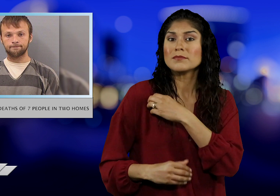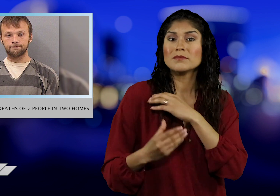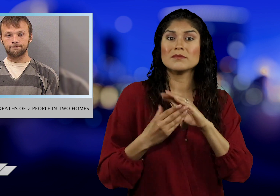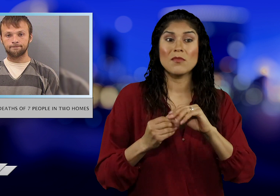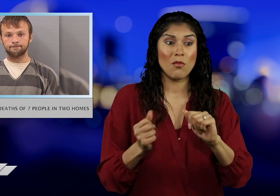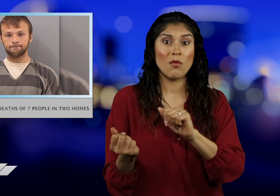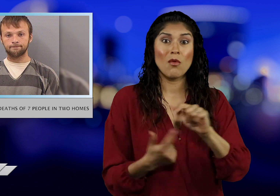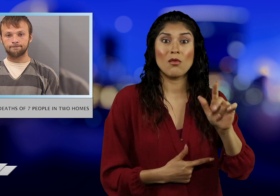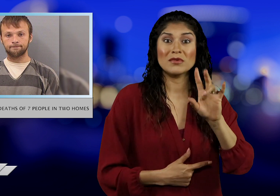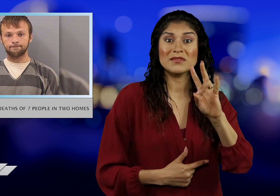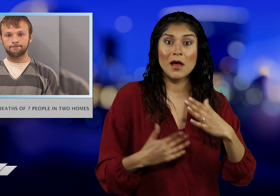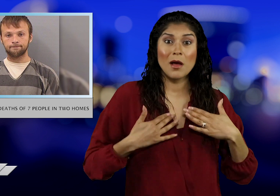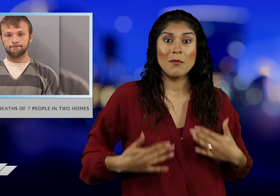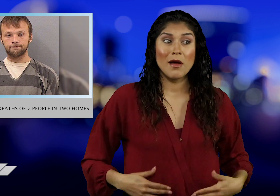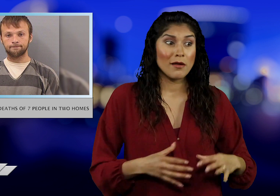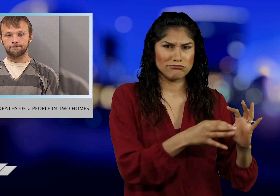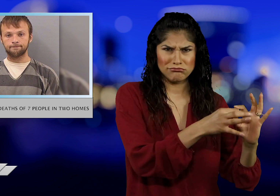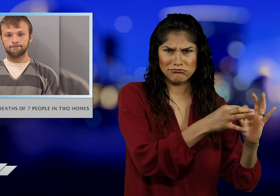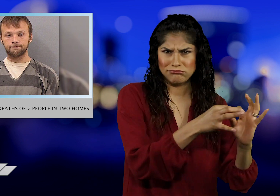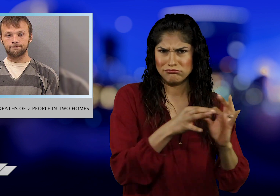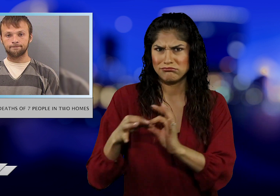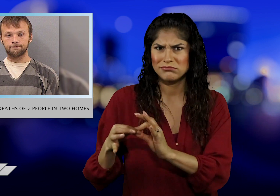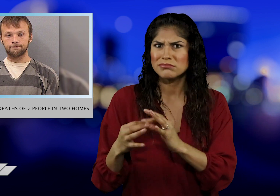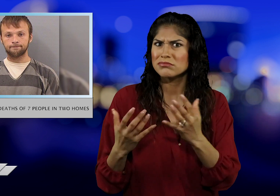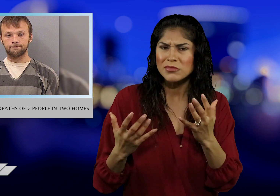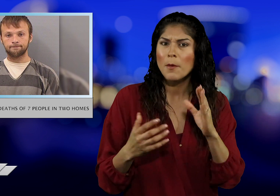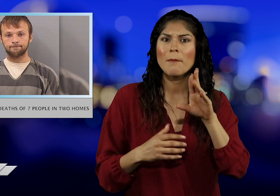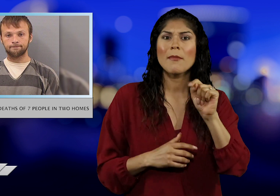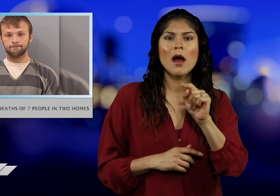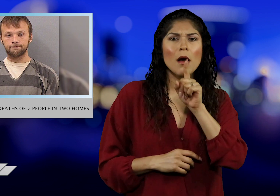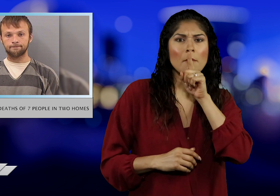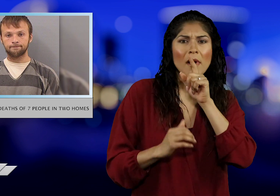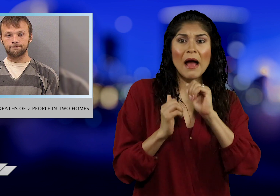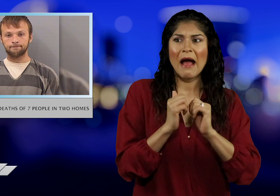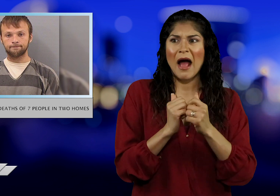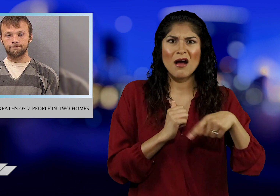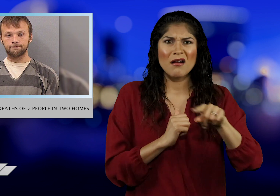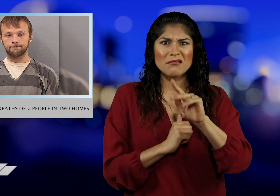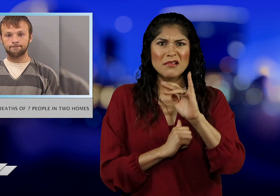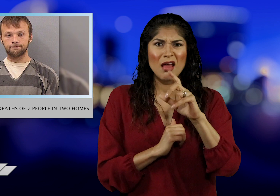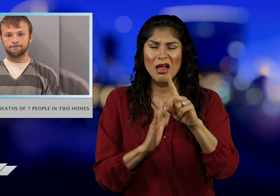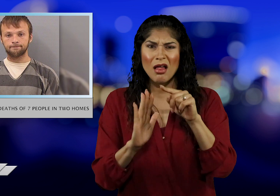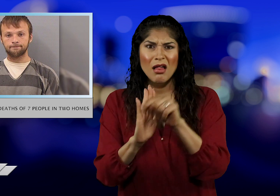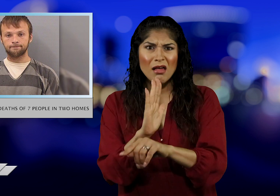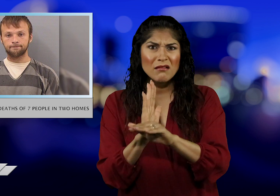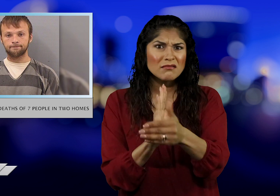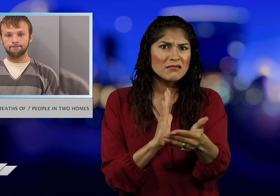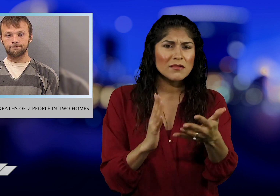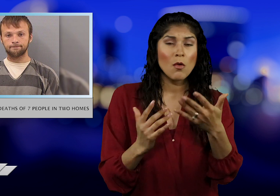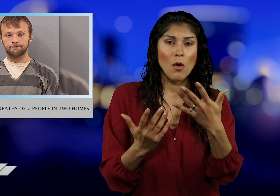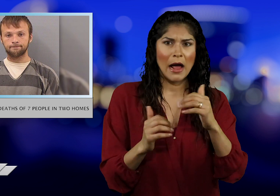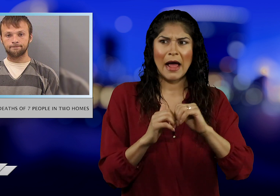Police say all seven deaths are related but did not say how the victims were killed or